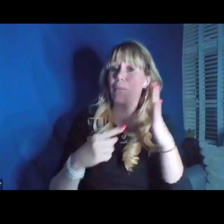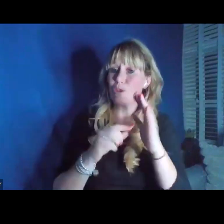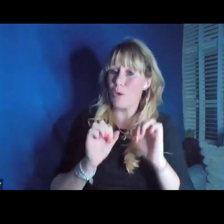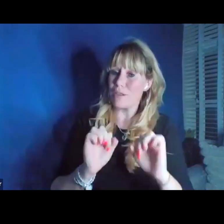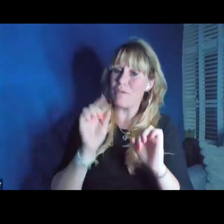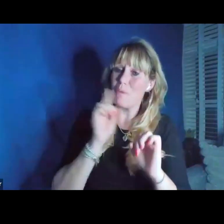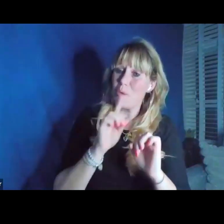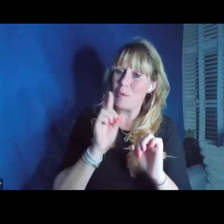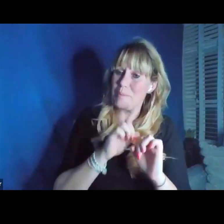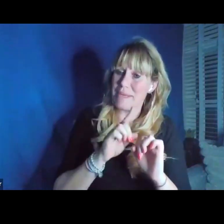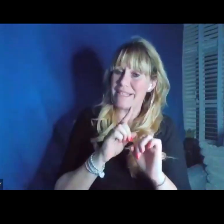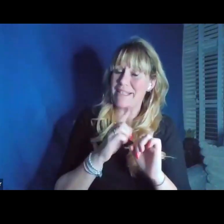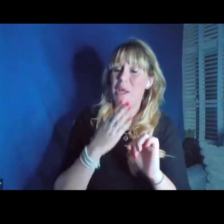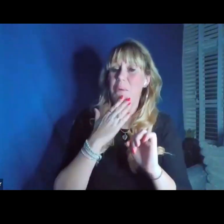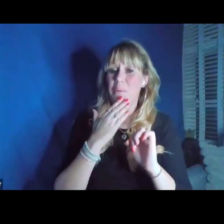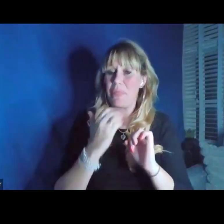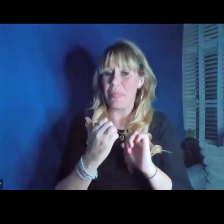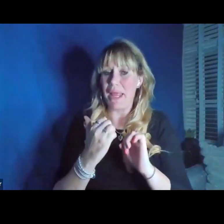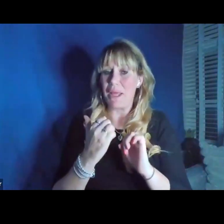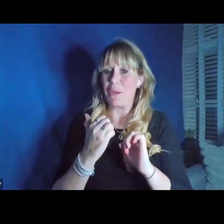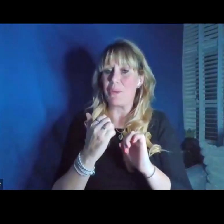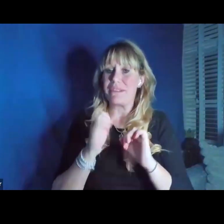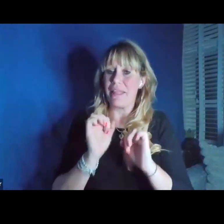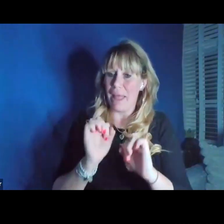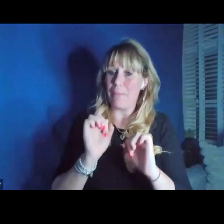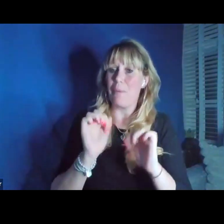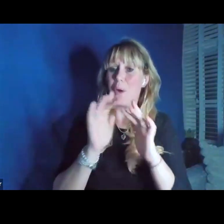to them today on International Women's Day.